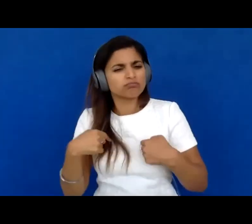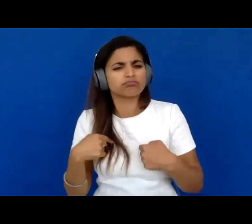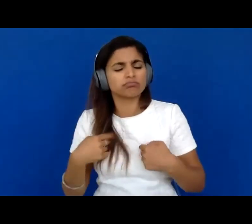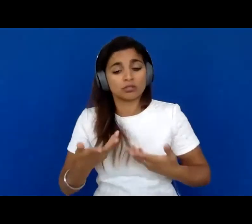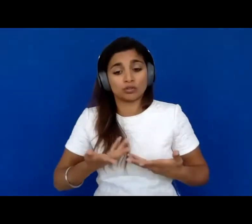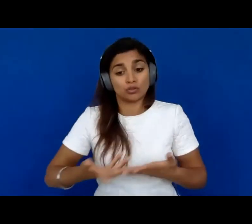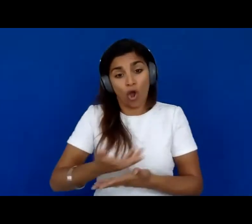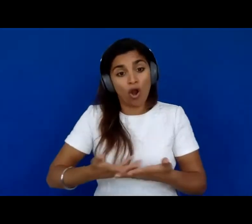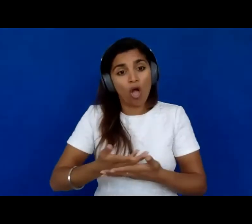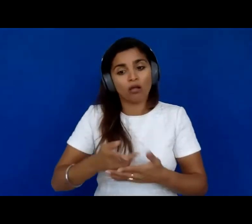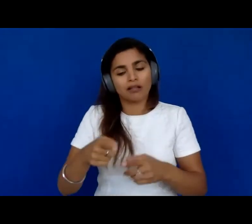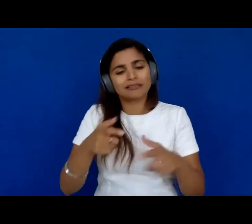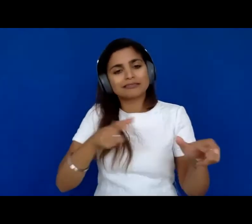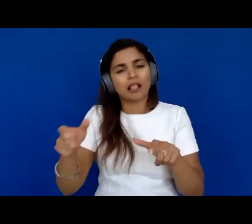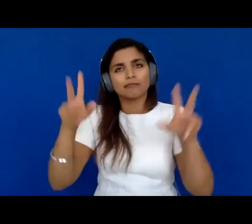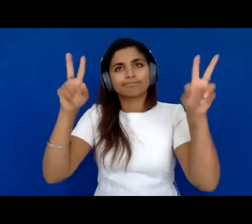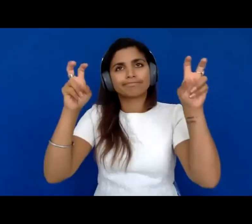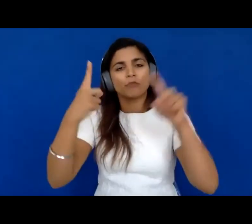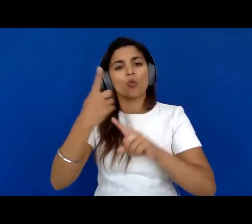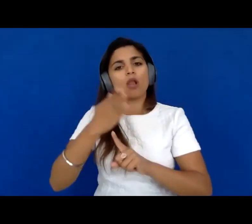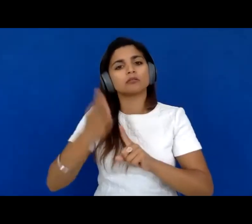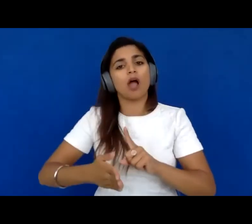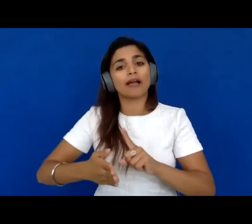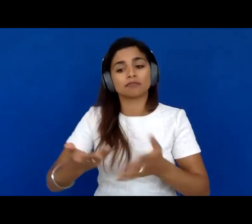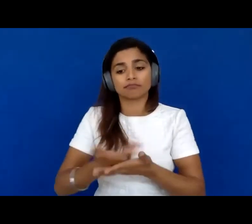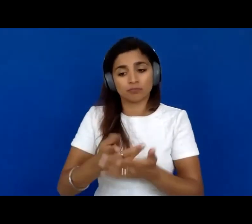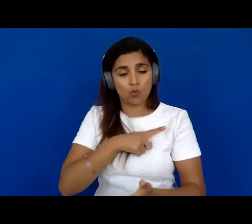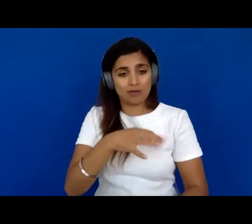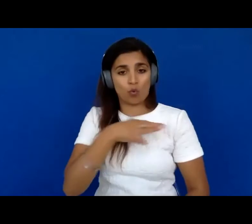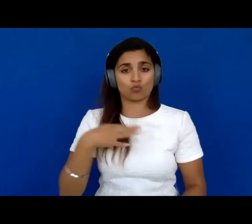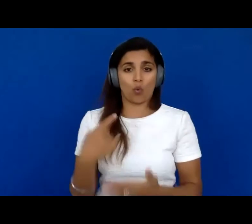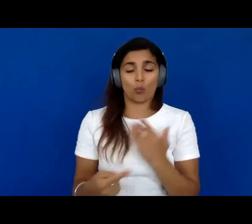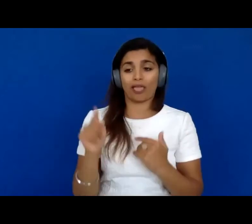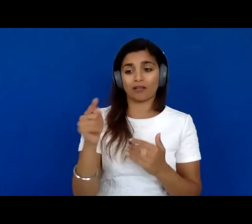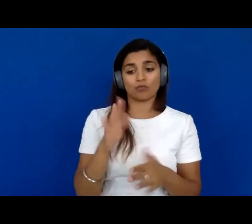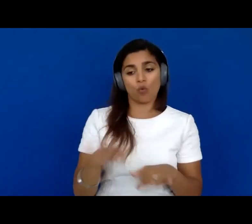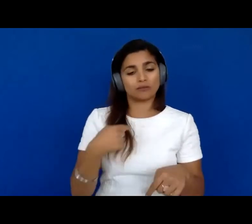so-called one-sided and you only hear the doctor and not me but what these